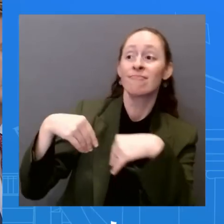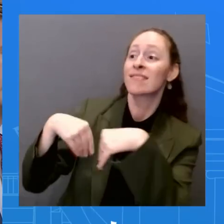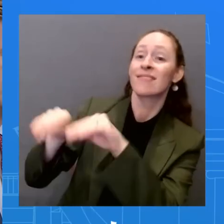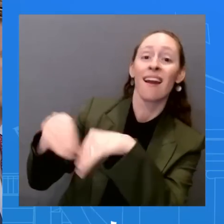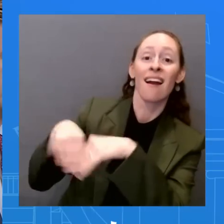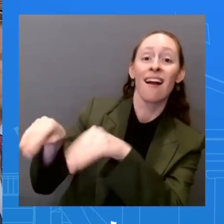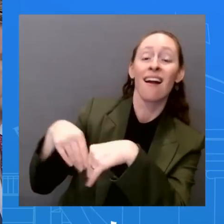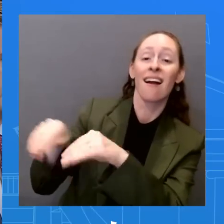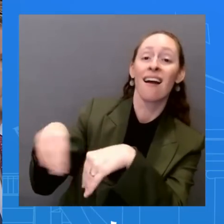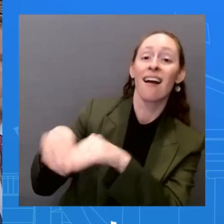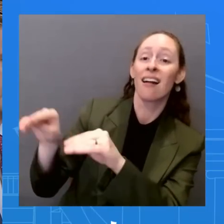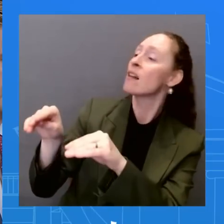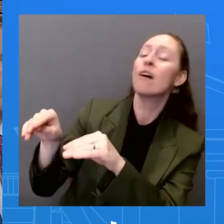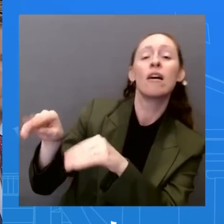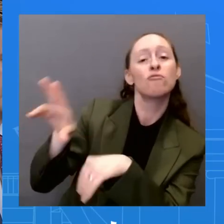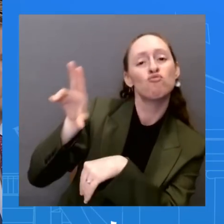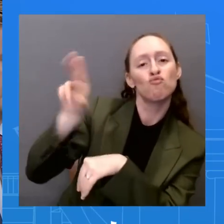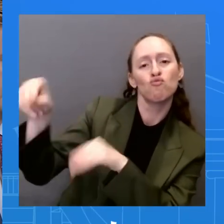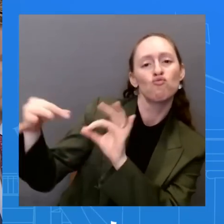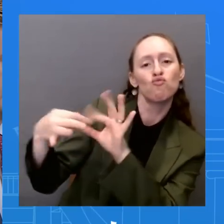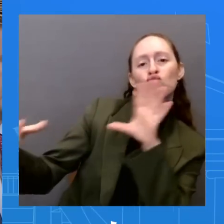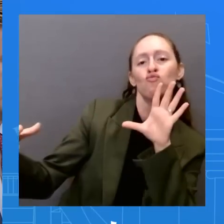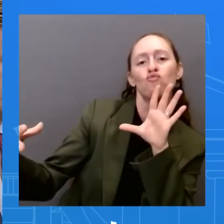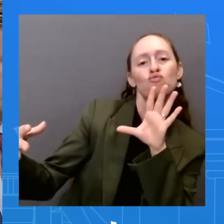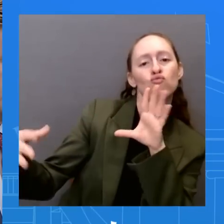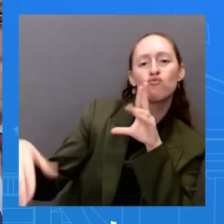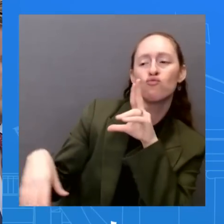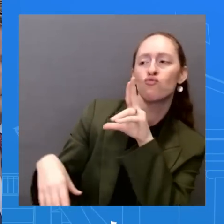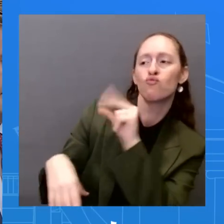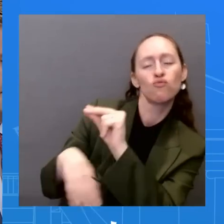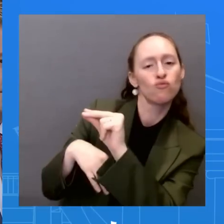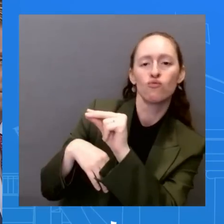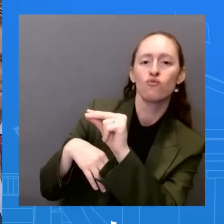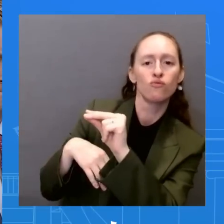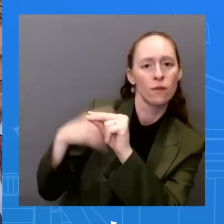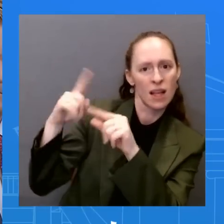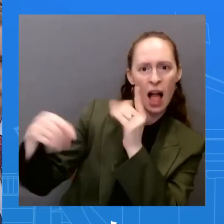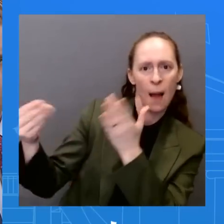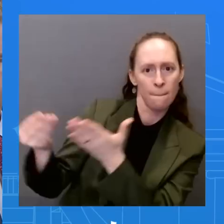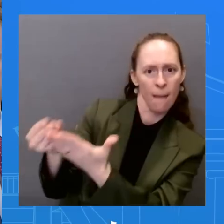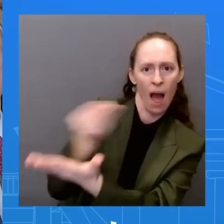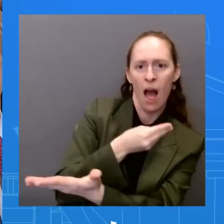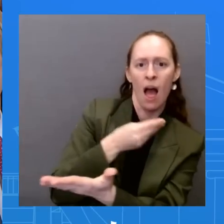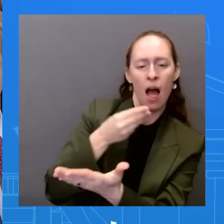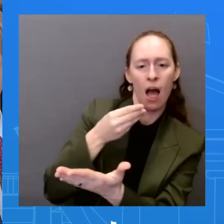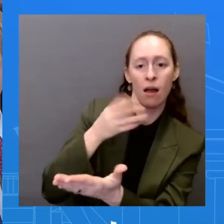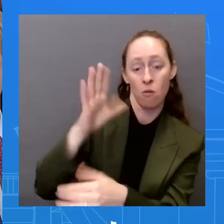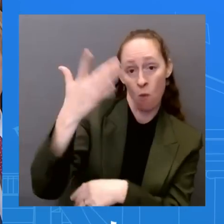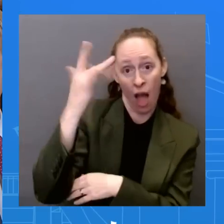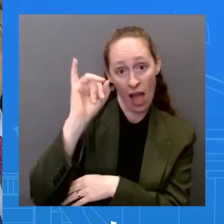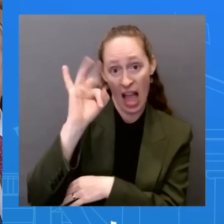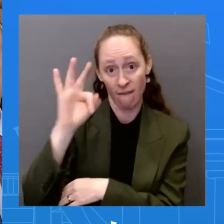Ms. Jean-Pierre: This is -- the gas price? The Press: Yes. Cap. >> Ms. Jean-Pierre: Mm-hmm. The Press: And so I'm wondering, are you concerned about that threat? Do you think it's a legitimate threat?